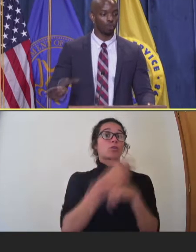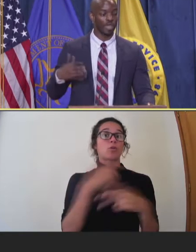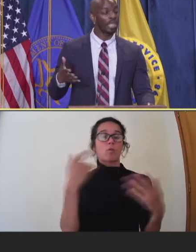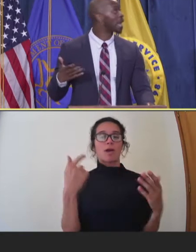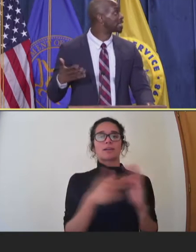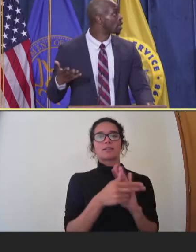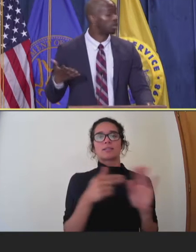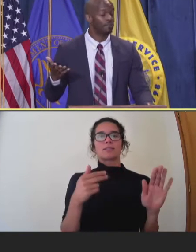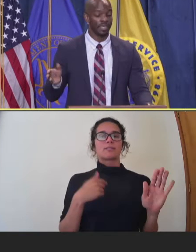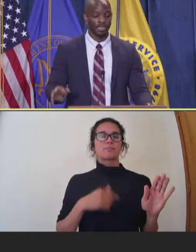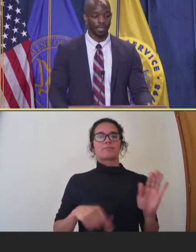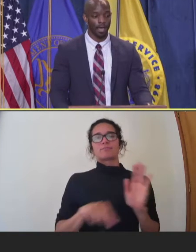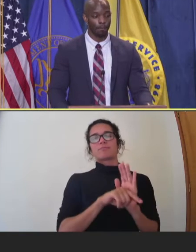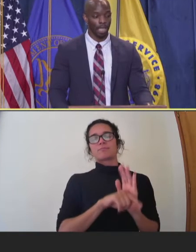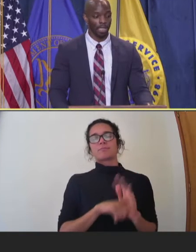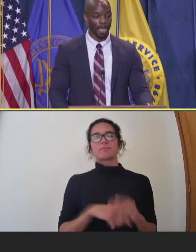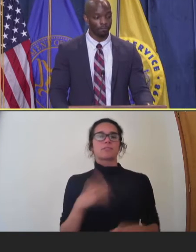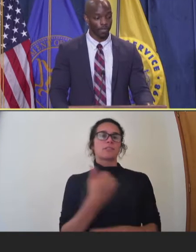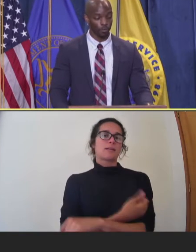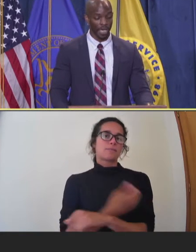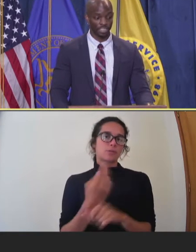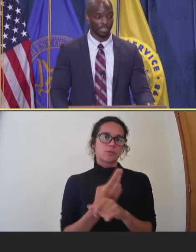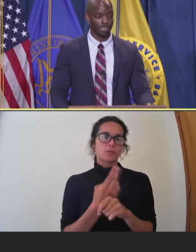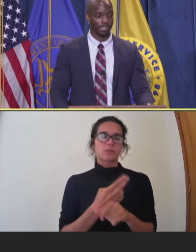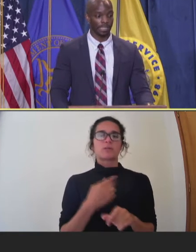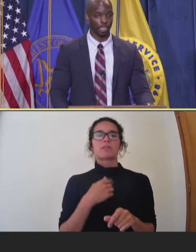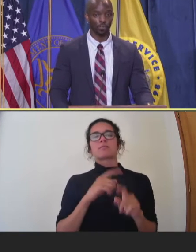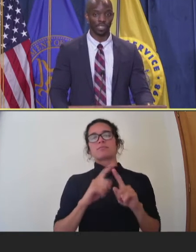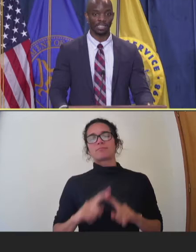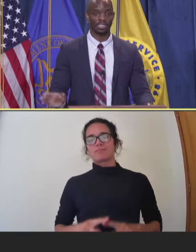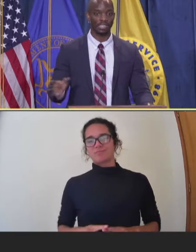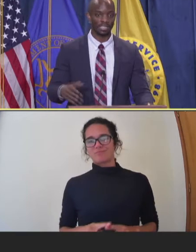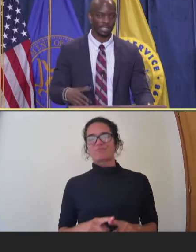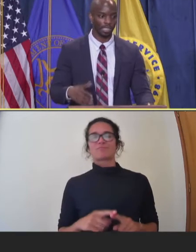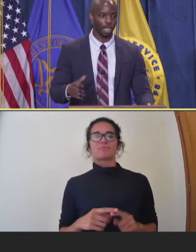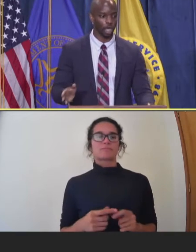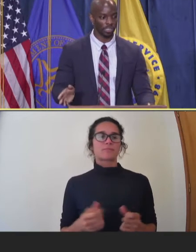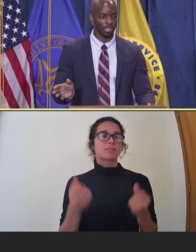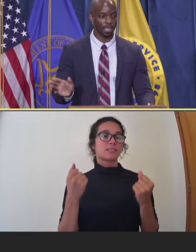recognizing all of this, a lot of federal agencies, including CDC, HRSA,